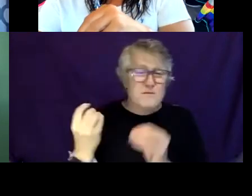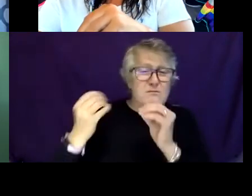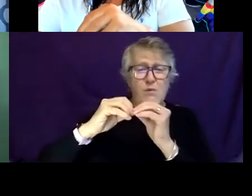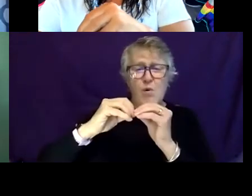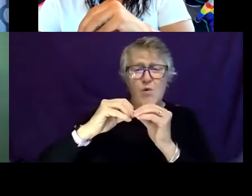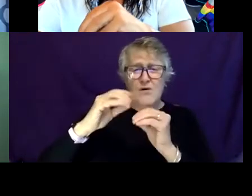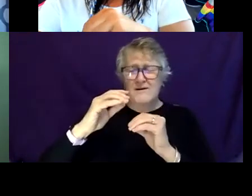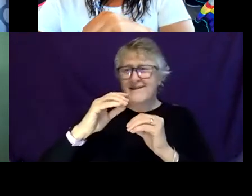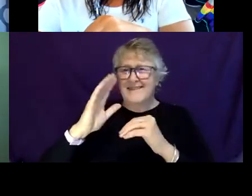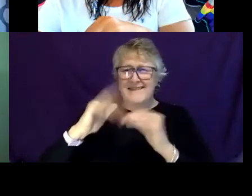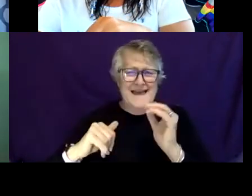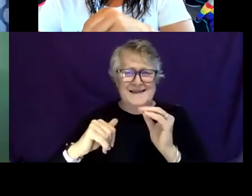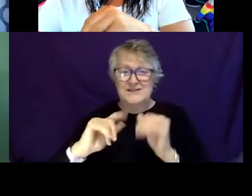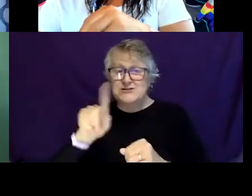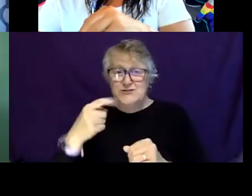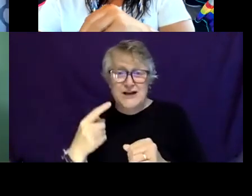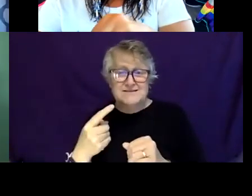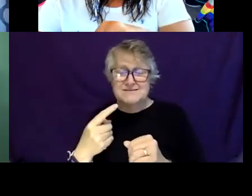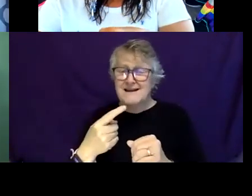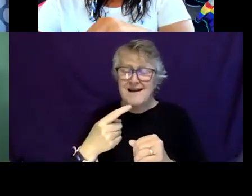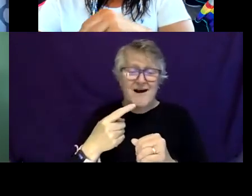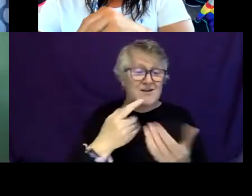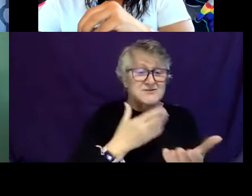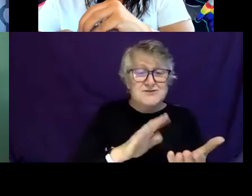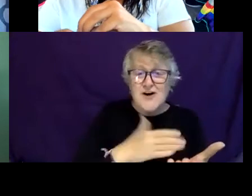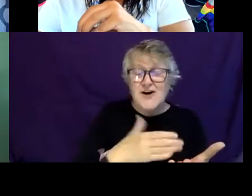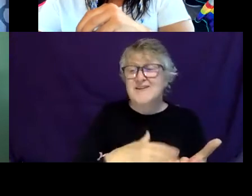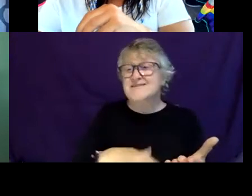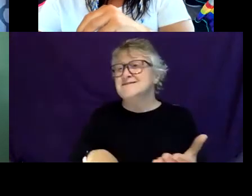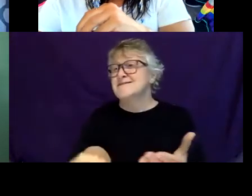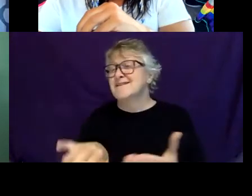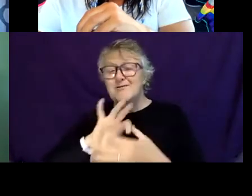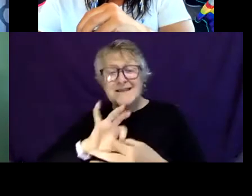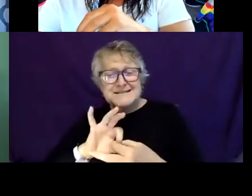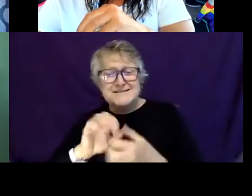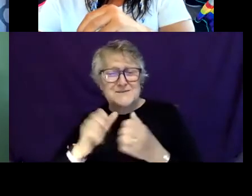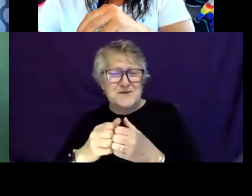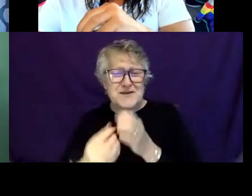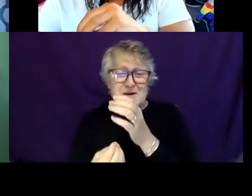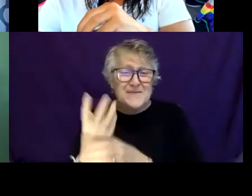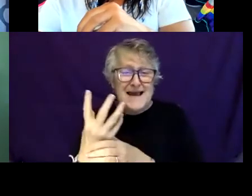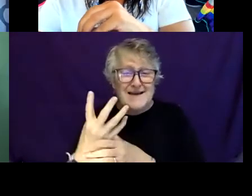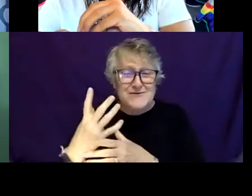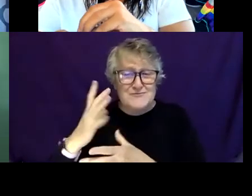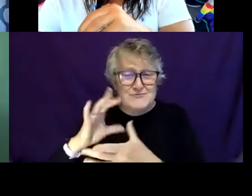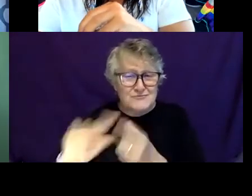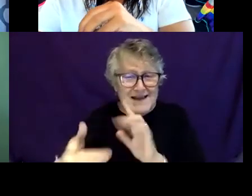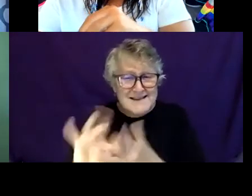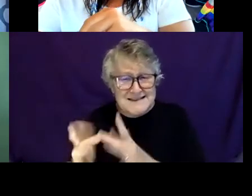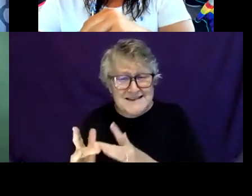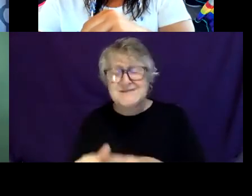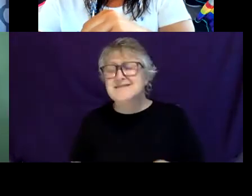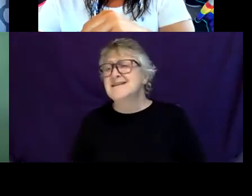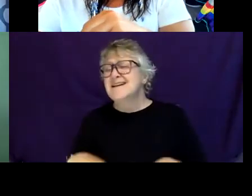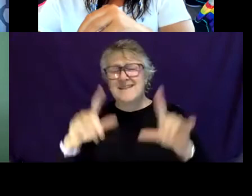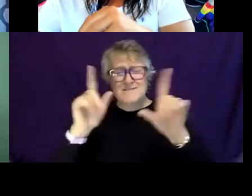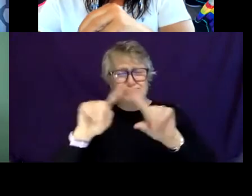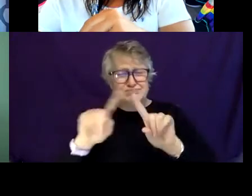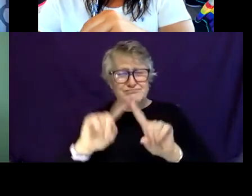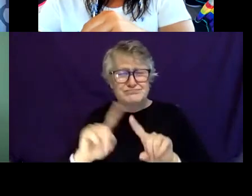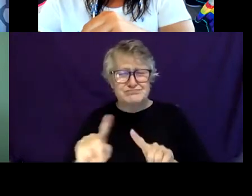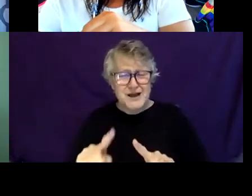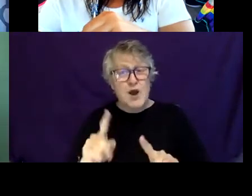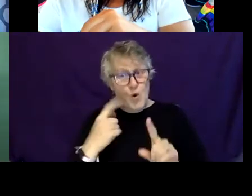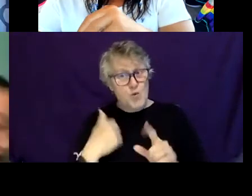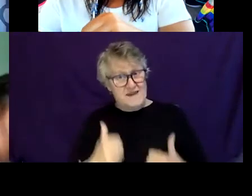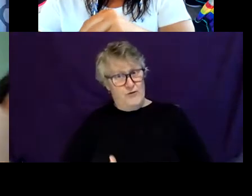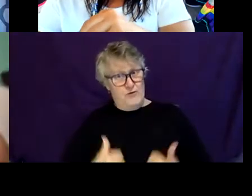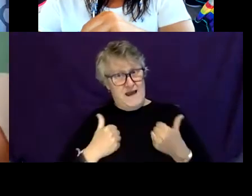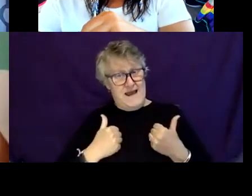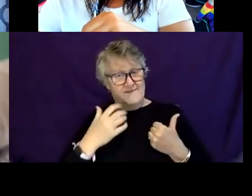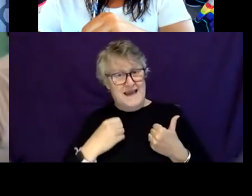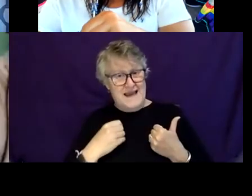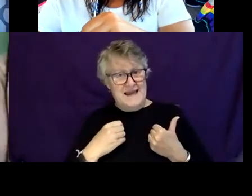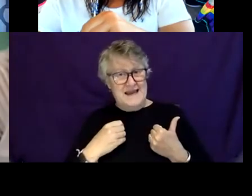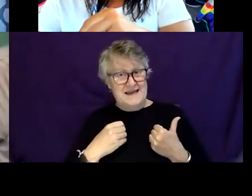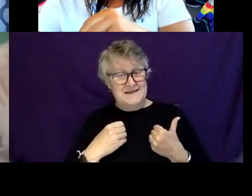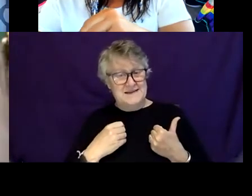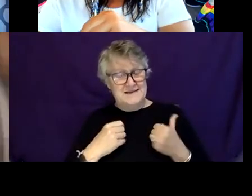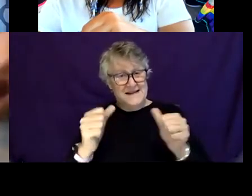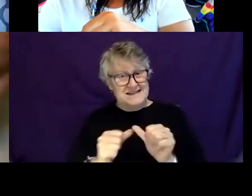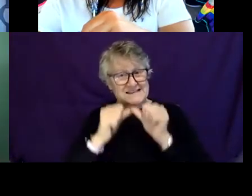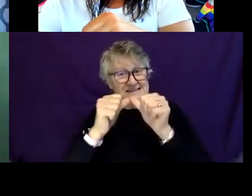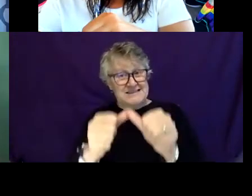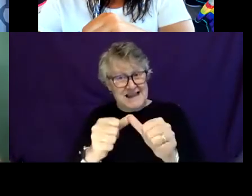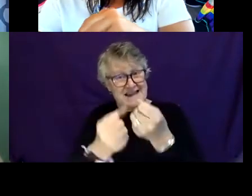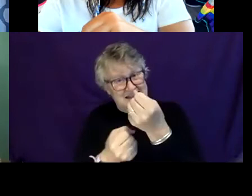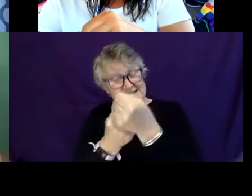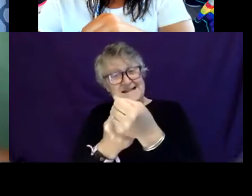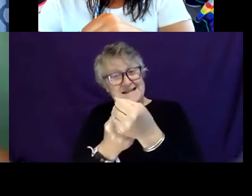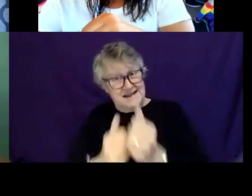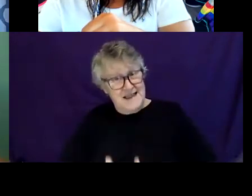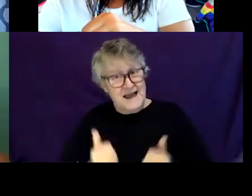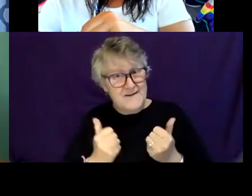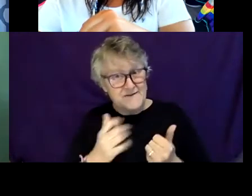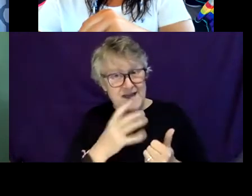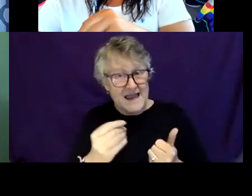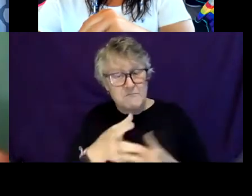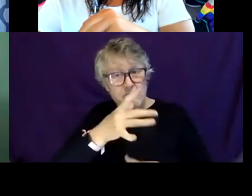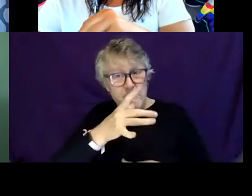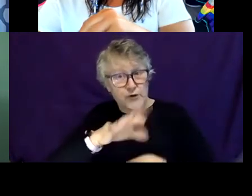and relationship with our plant relatives that thrive and sustain life. Like we have those medicines that thrive and sustain, lots of sustain life and Mother Earth.